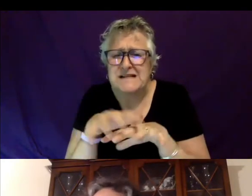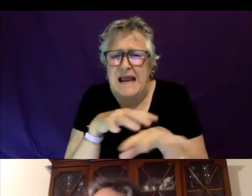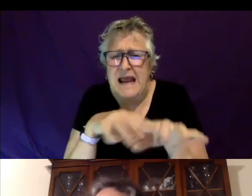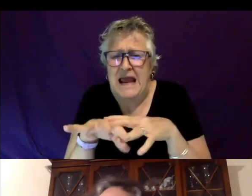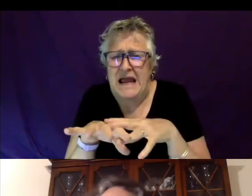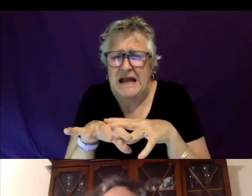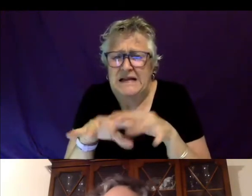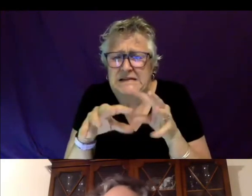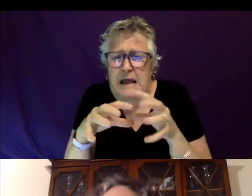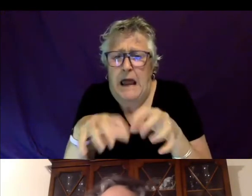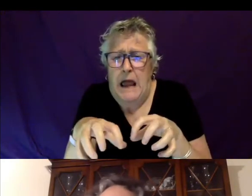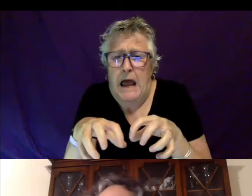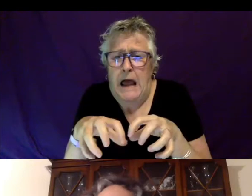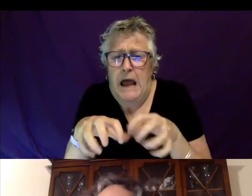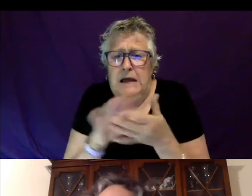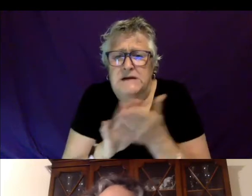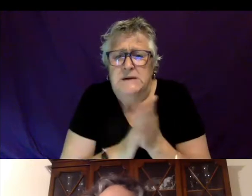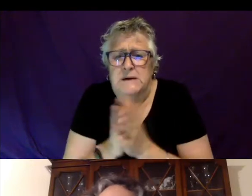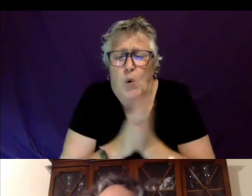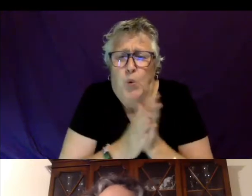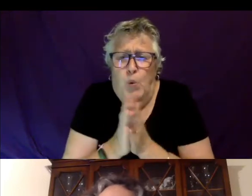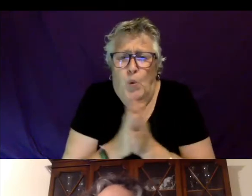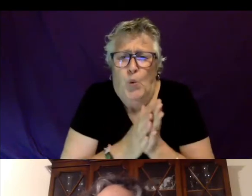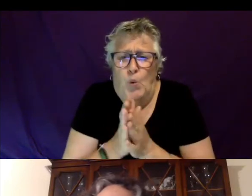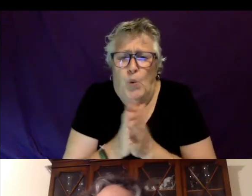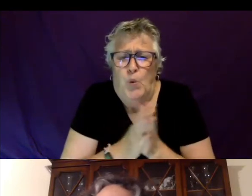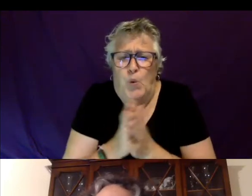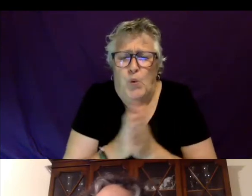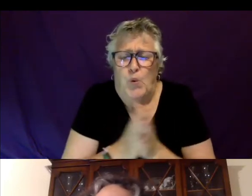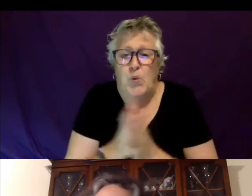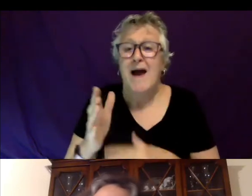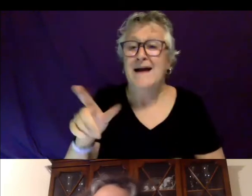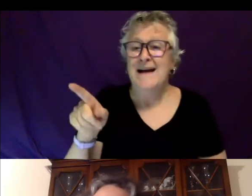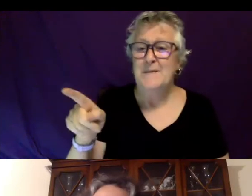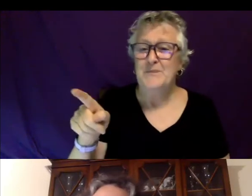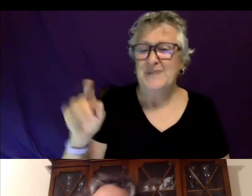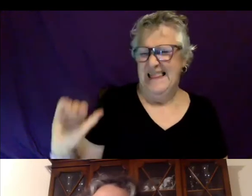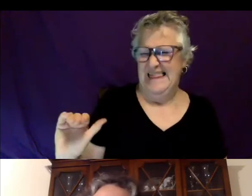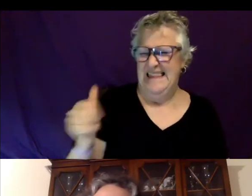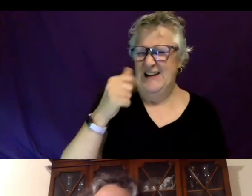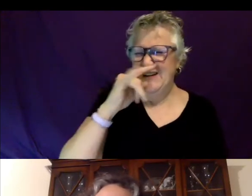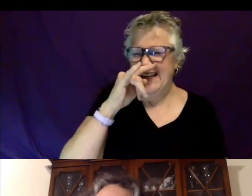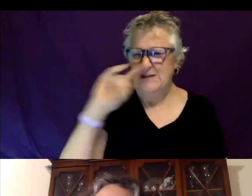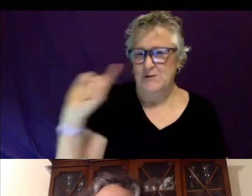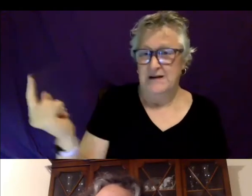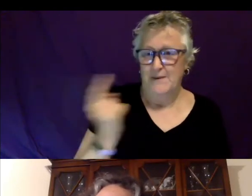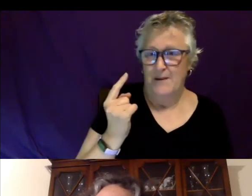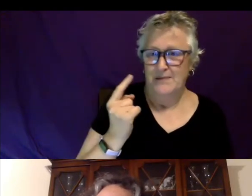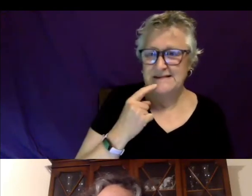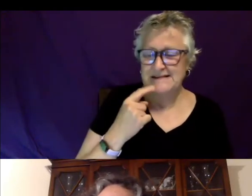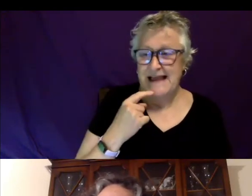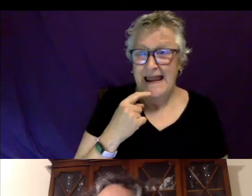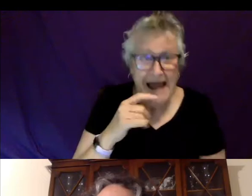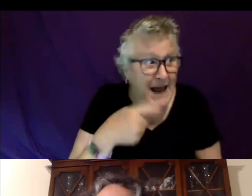Um, you know, little kids would come up and go: "Make me a lion!" And then, after 30 seconds of me just starting to make a lion,